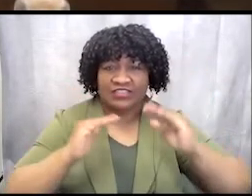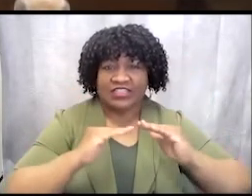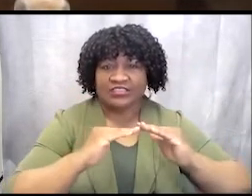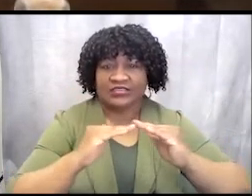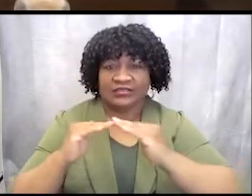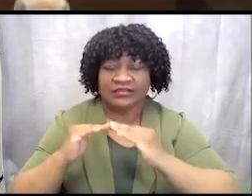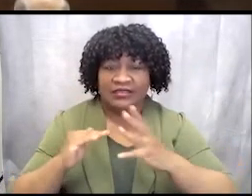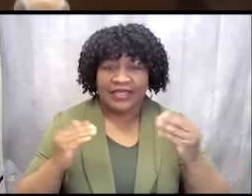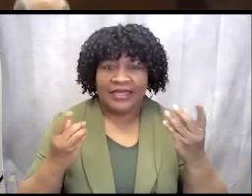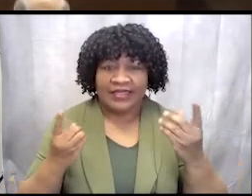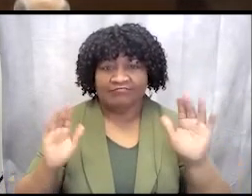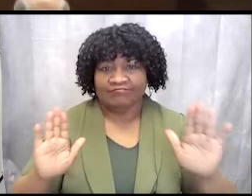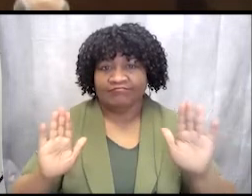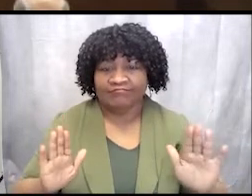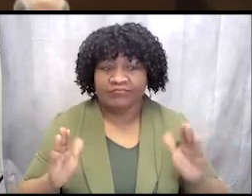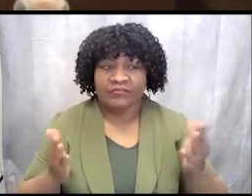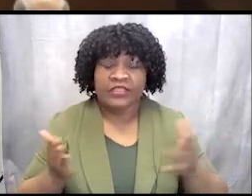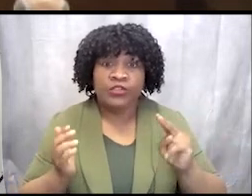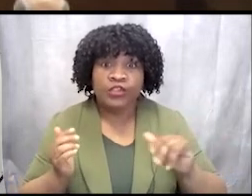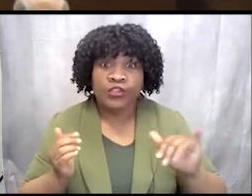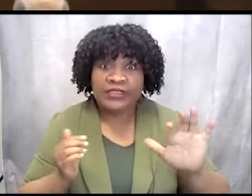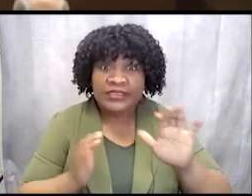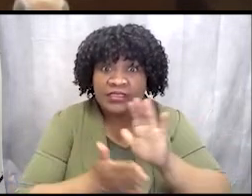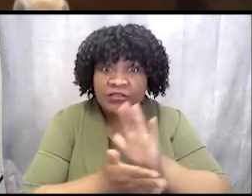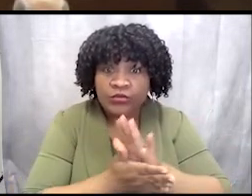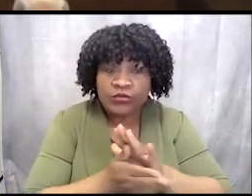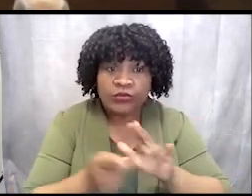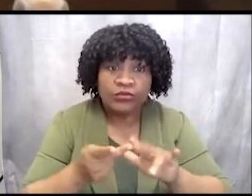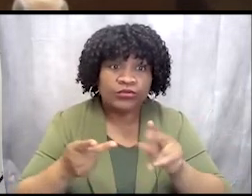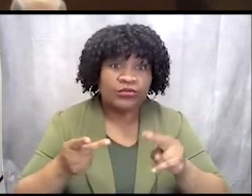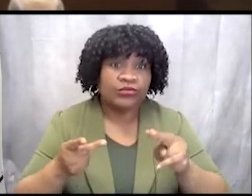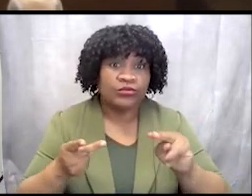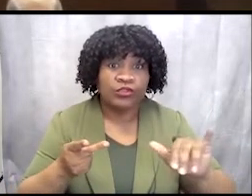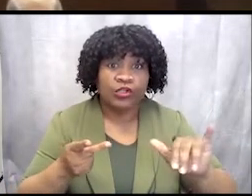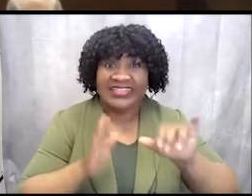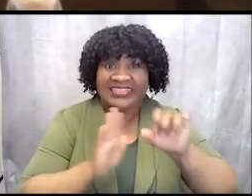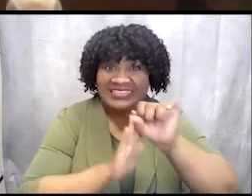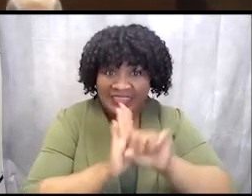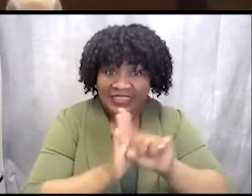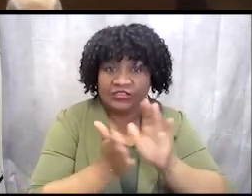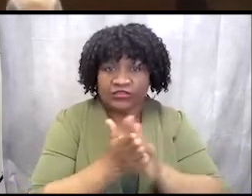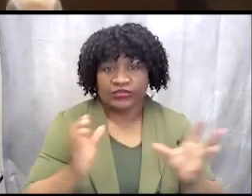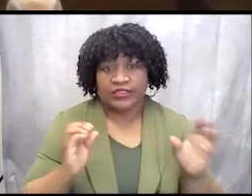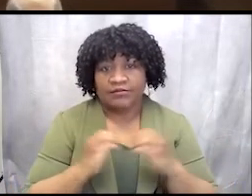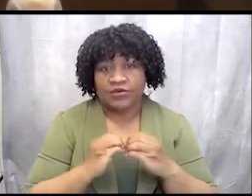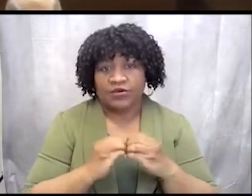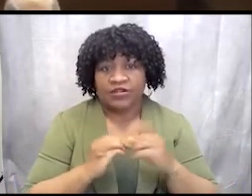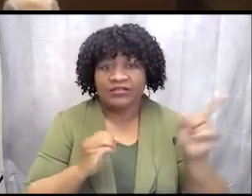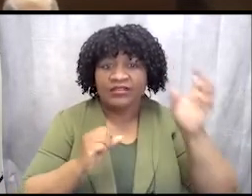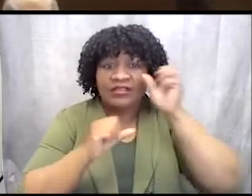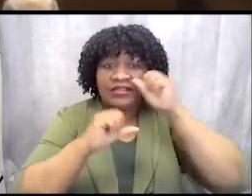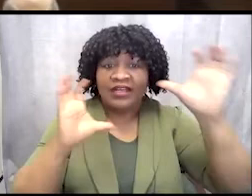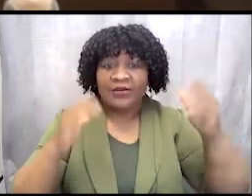and excellence in New York City schools, New York State schools and beyond. And that vision is one that we share here